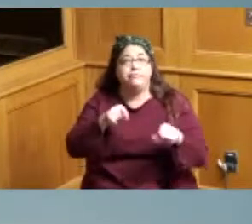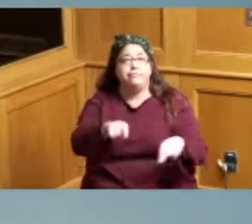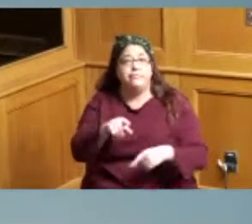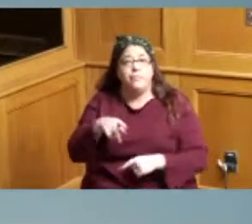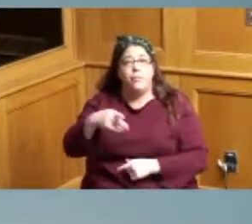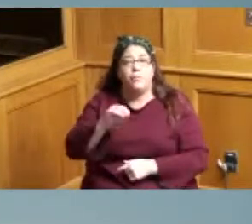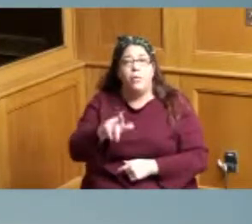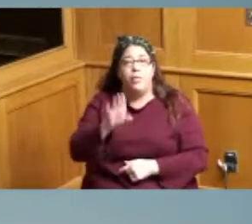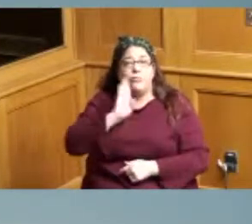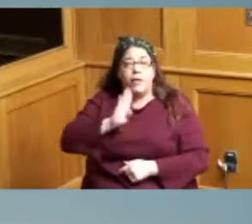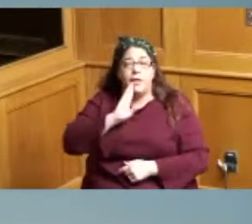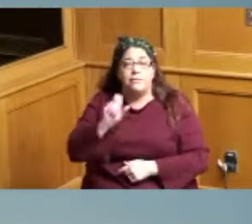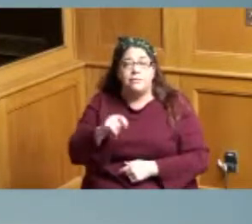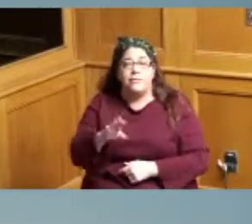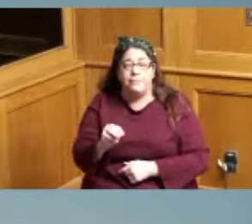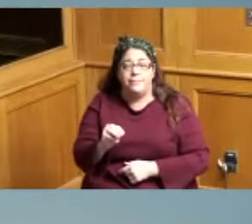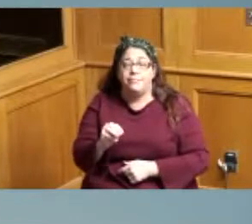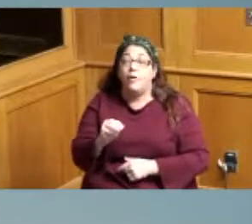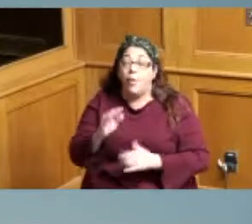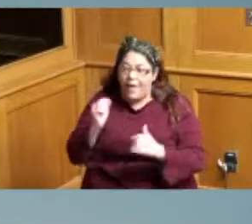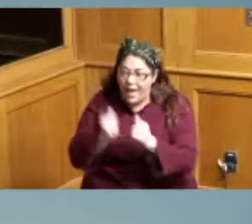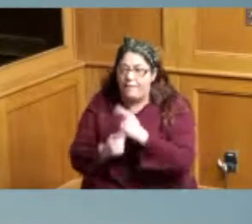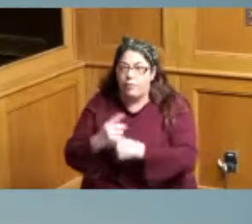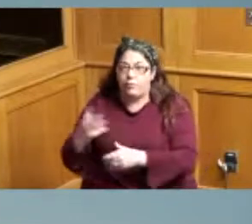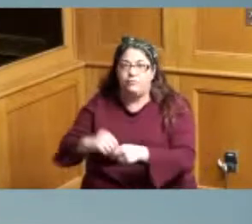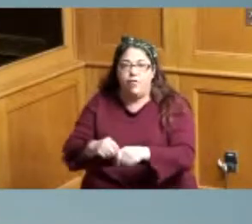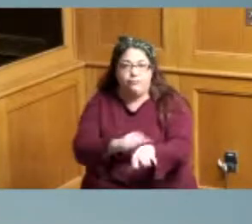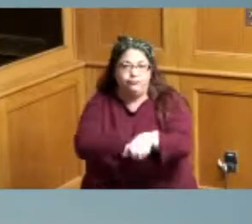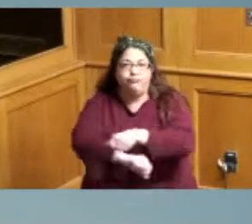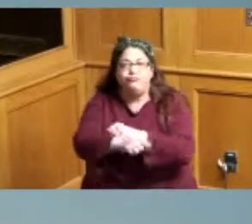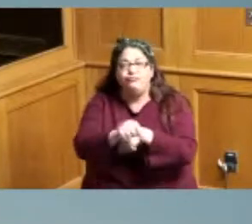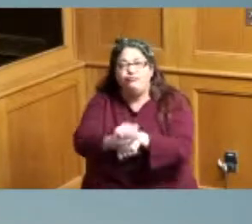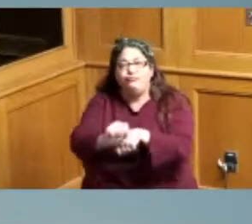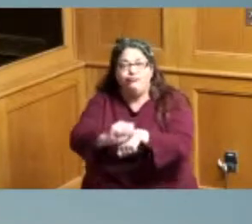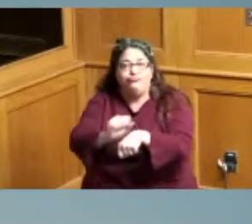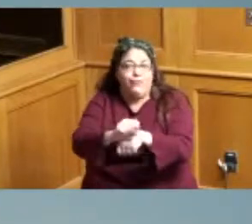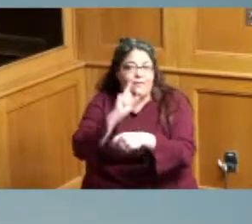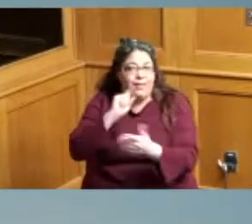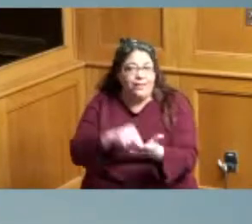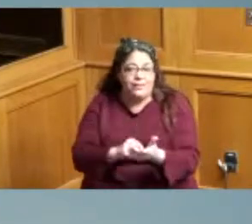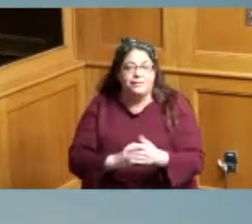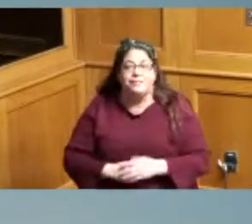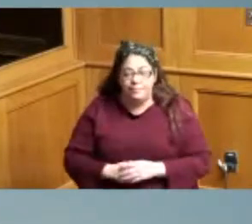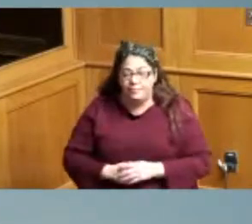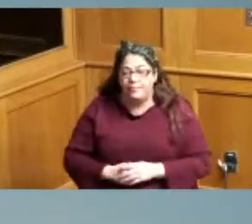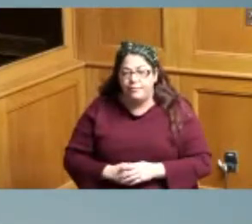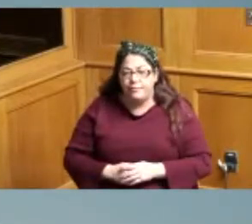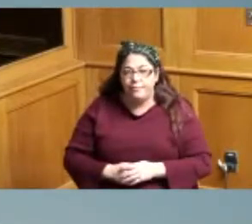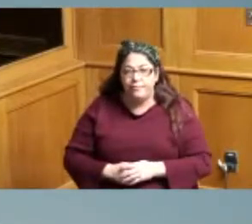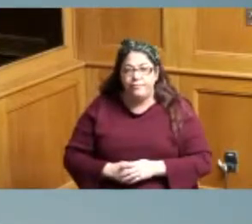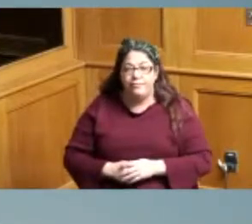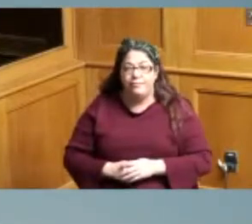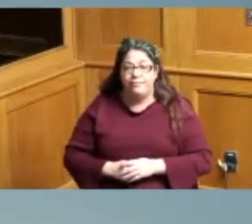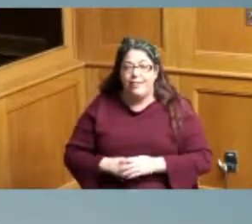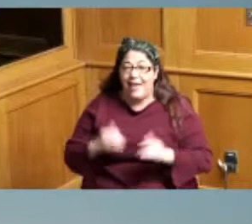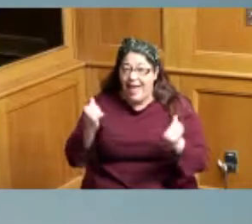on all the operational logistics associated with this event so everything from ticketing and access